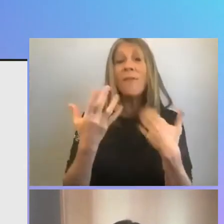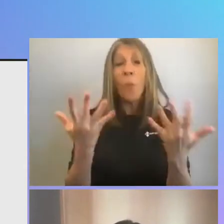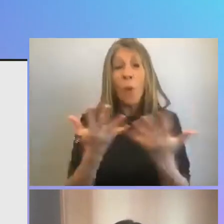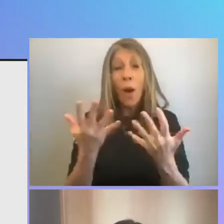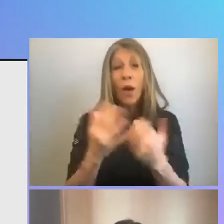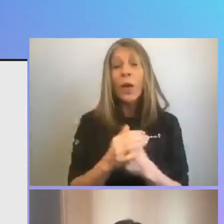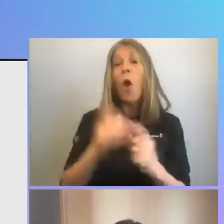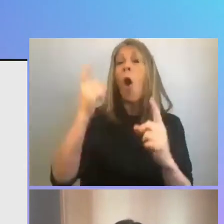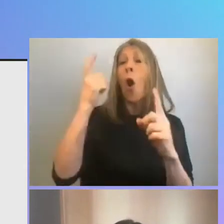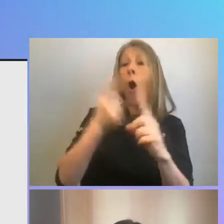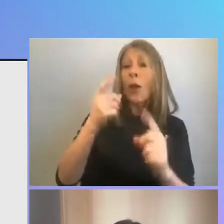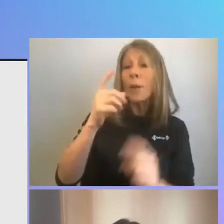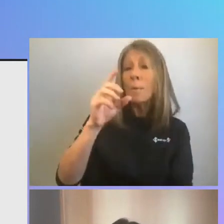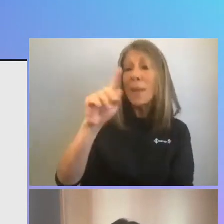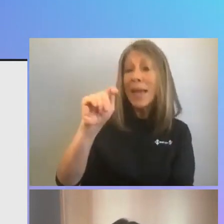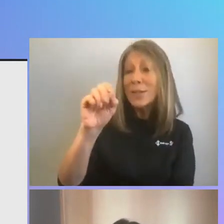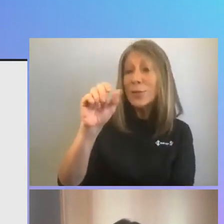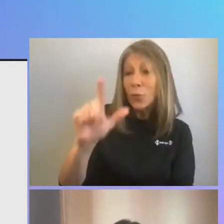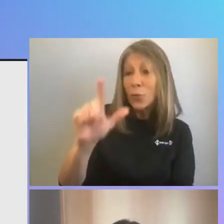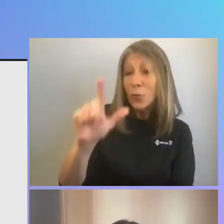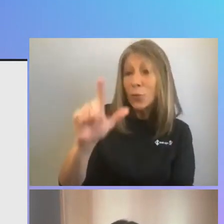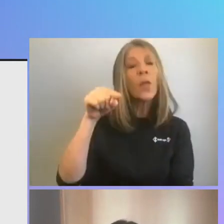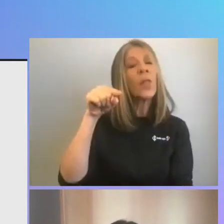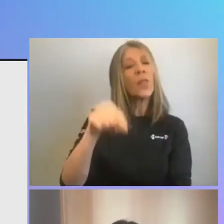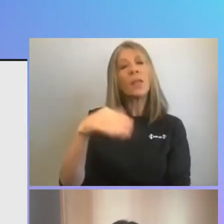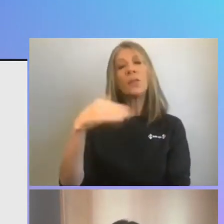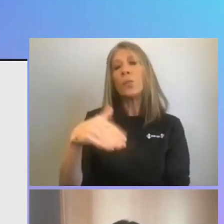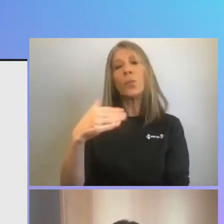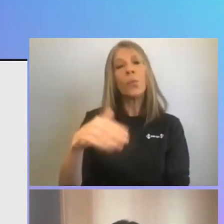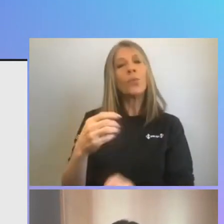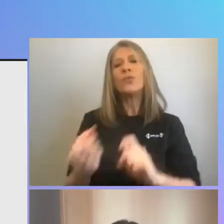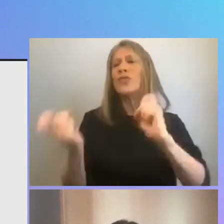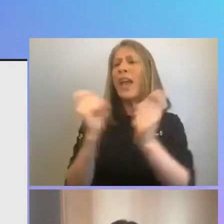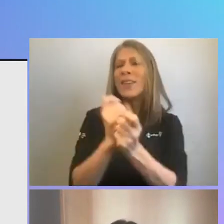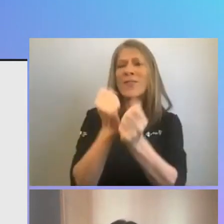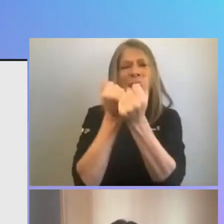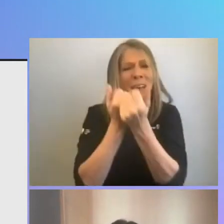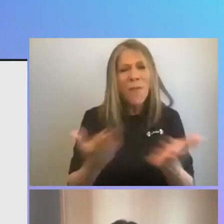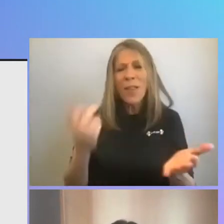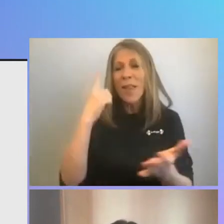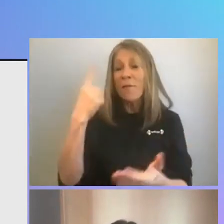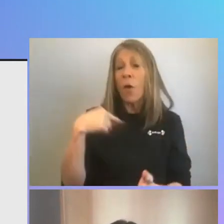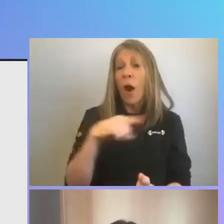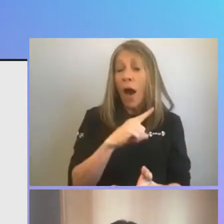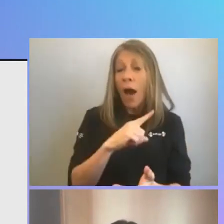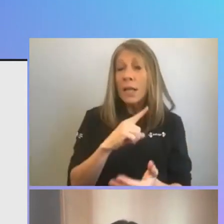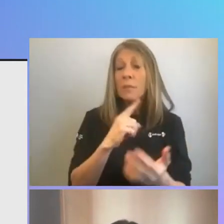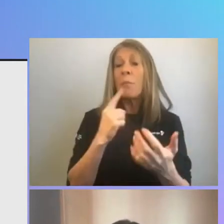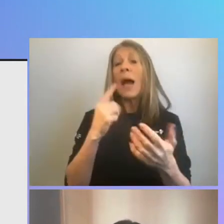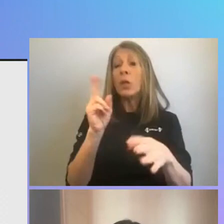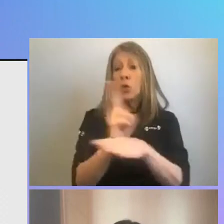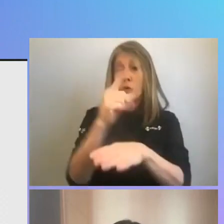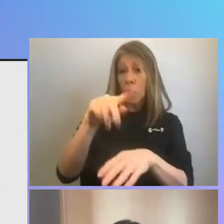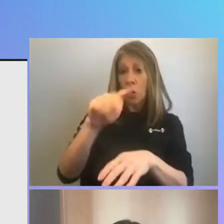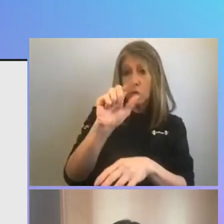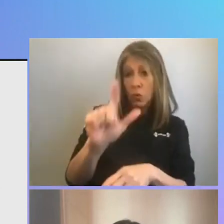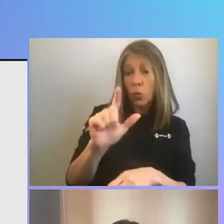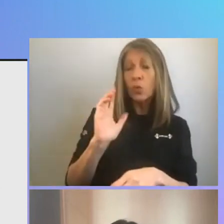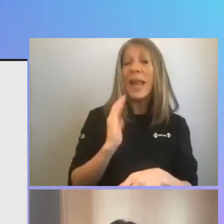tools. And this has been such a game changer for us. And by integrating these tools into our development process, we've not